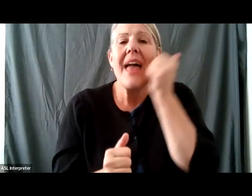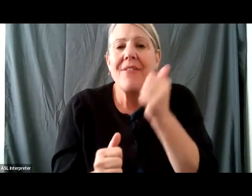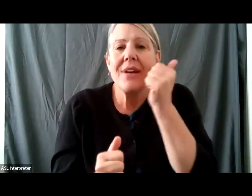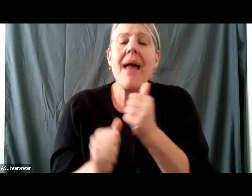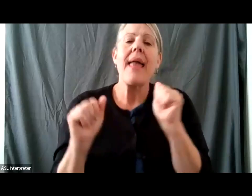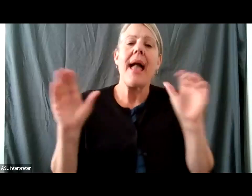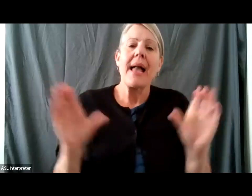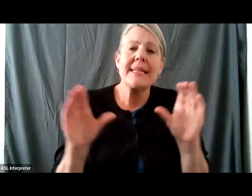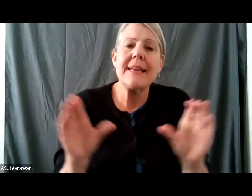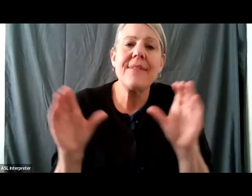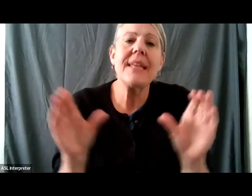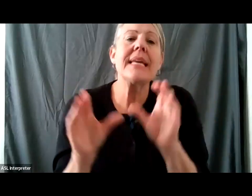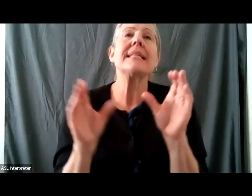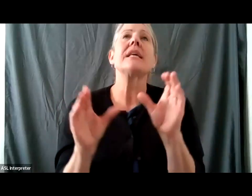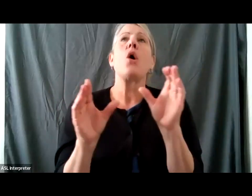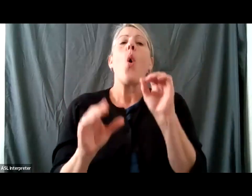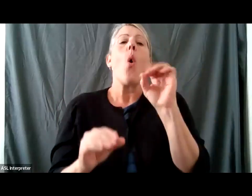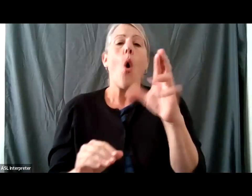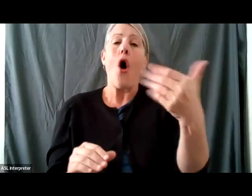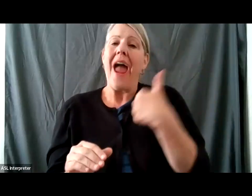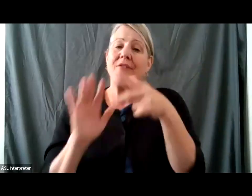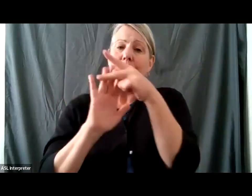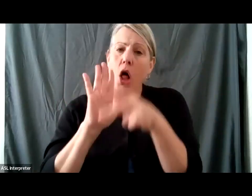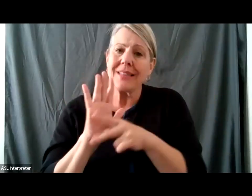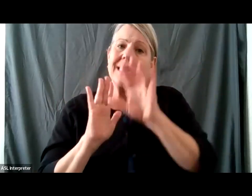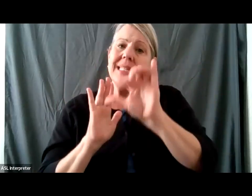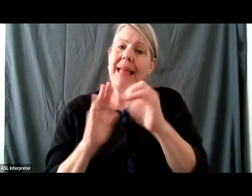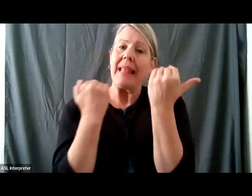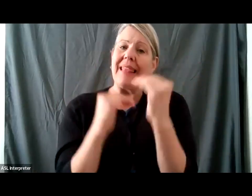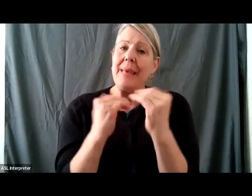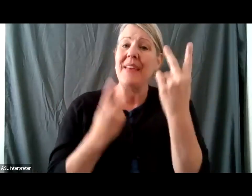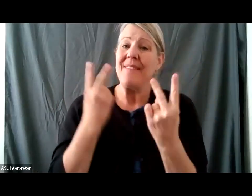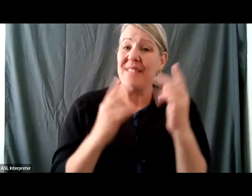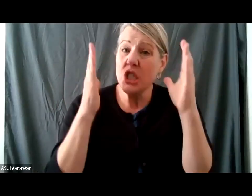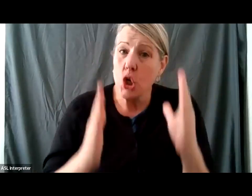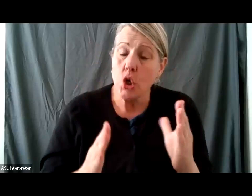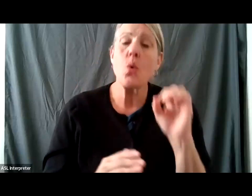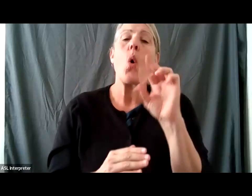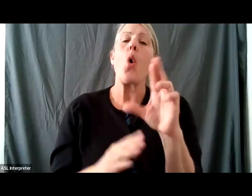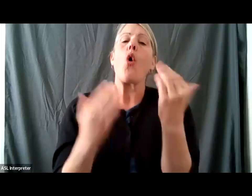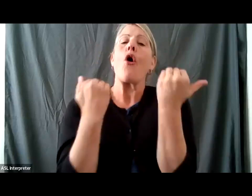and policies limiting visitors or limiting individual's ability to engage freely in community